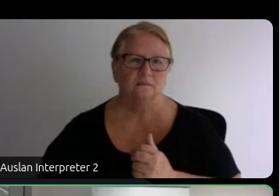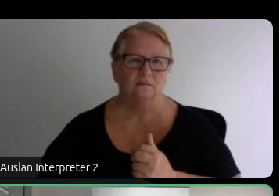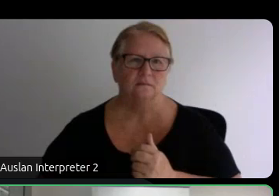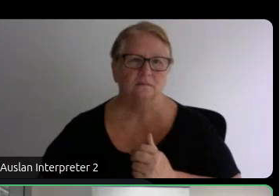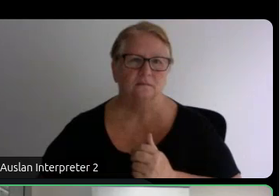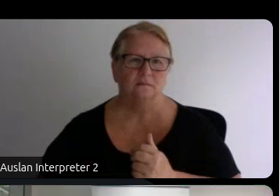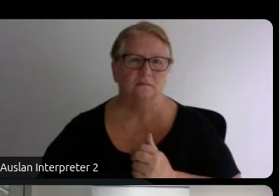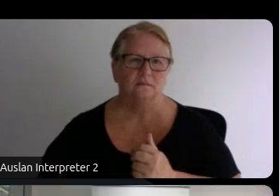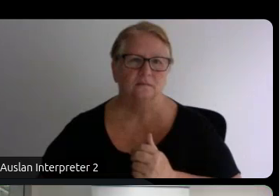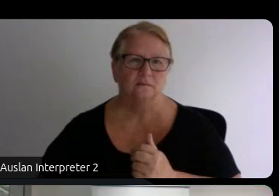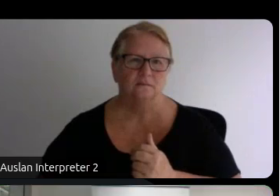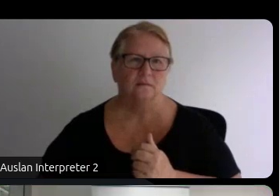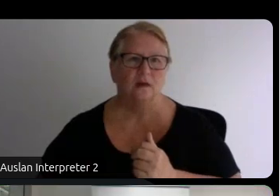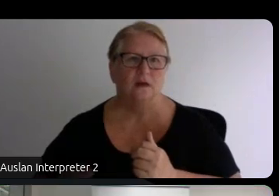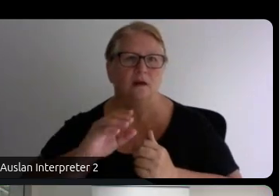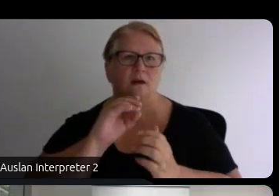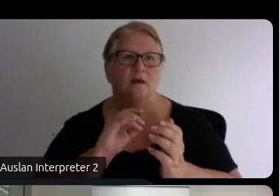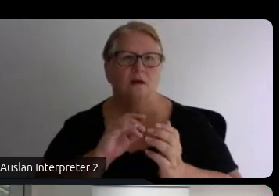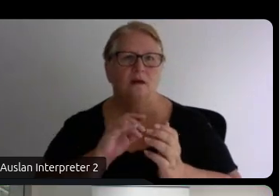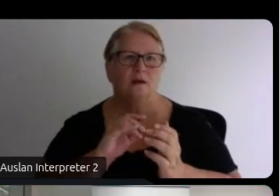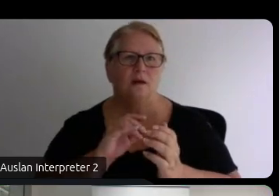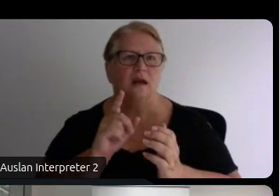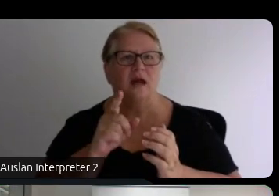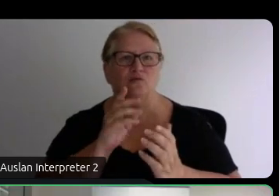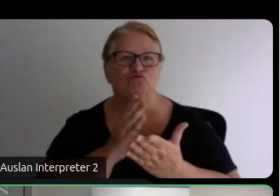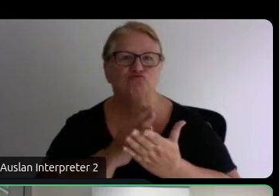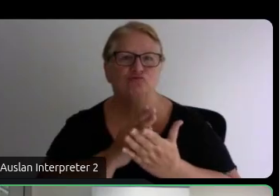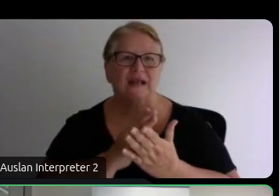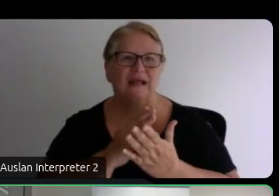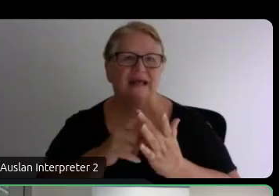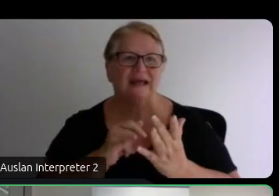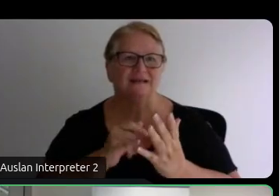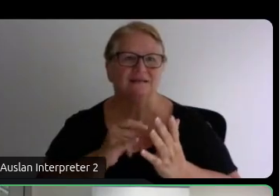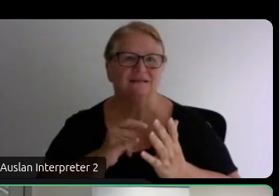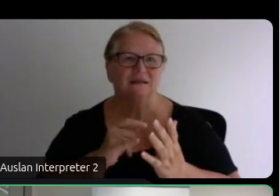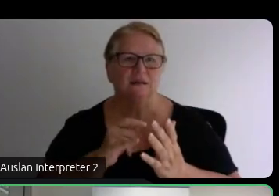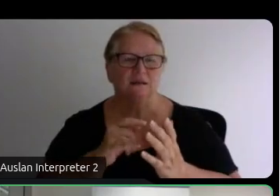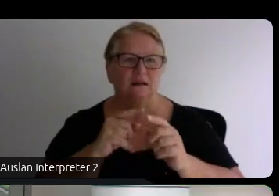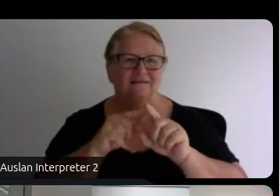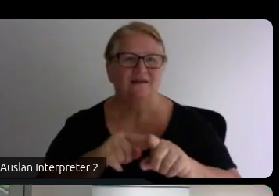information but it really is individual person by person based on the information and evidence.